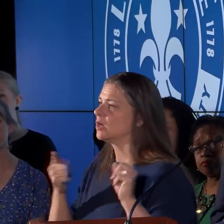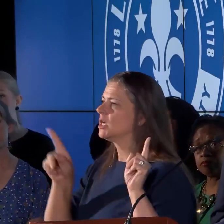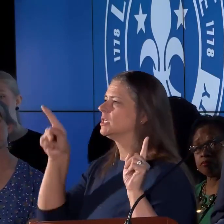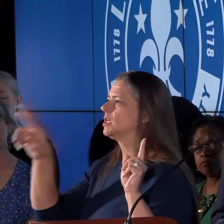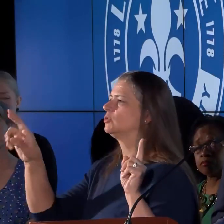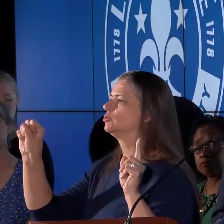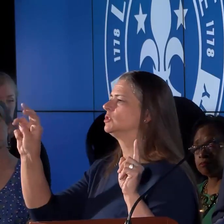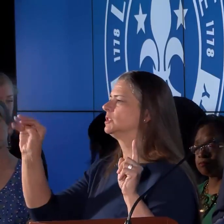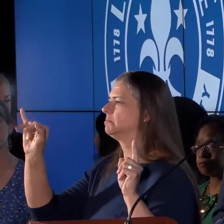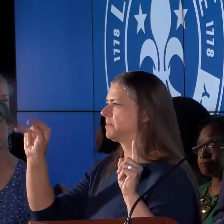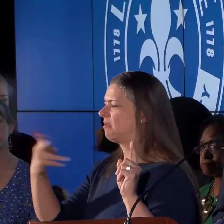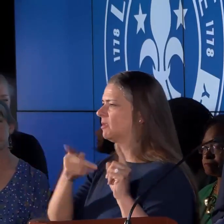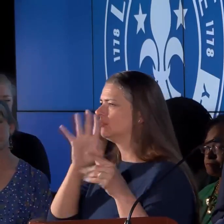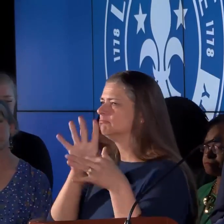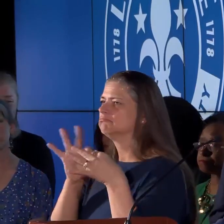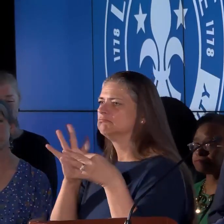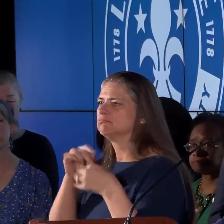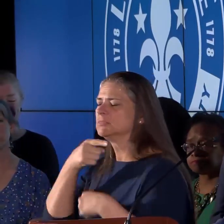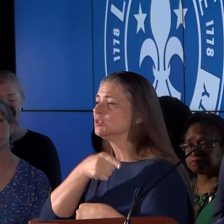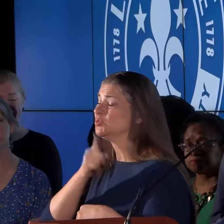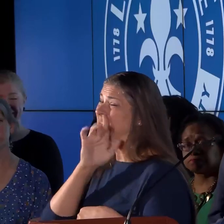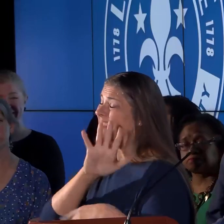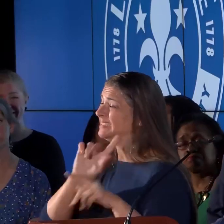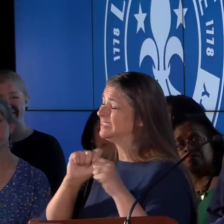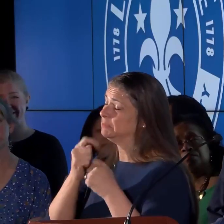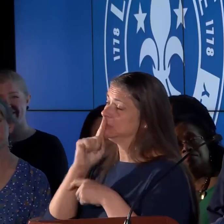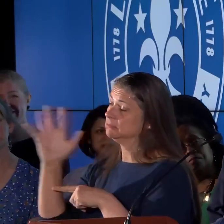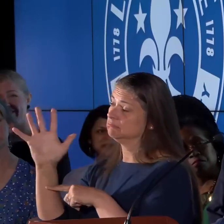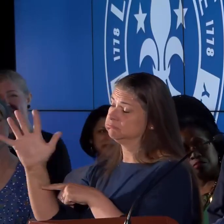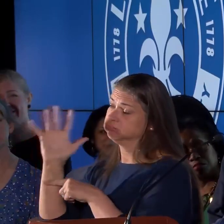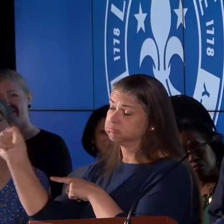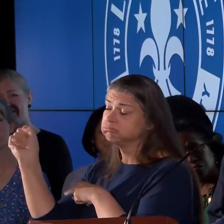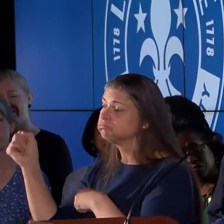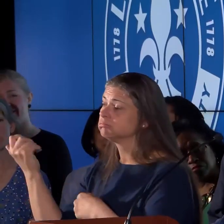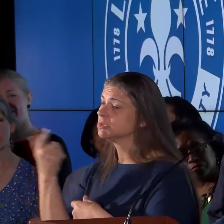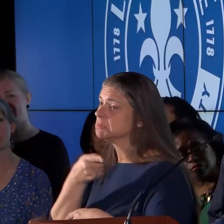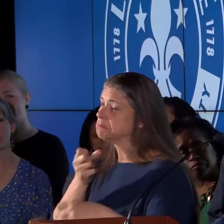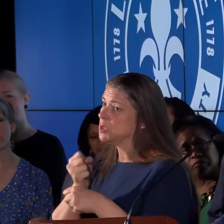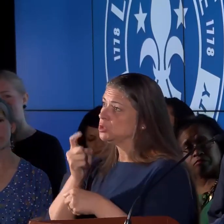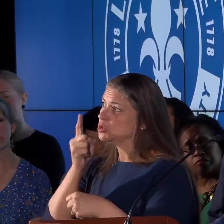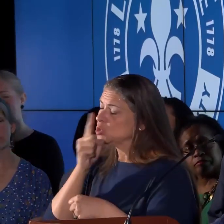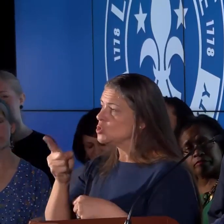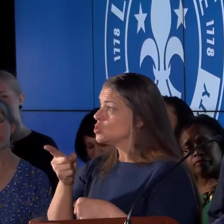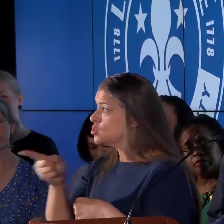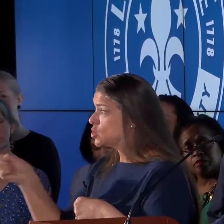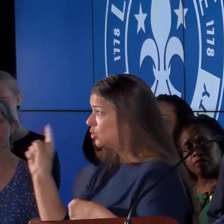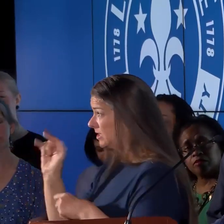Smith who is leading an incredible team to try to make sure as many of those that were harmed